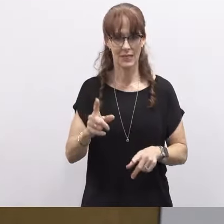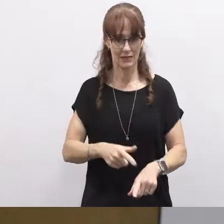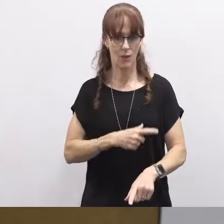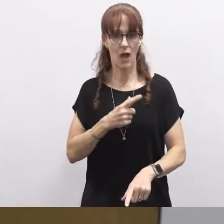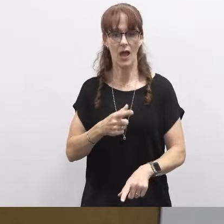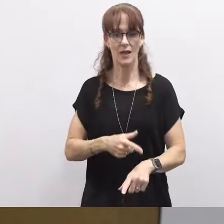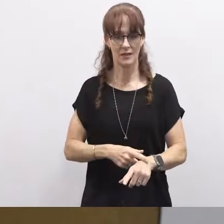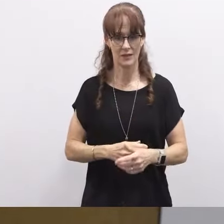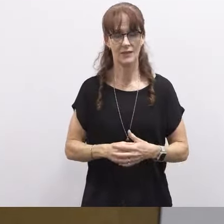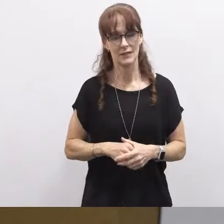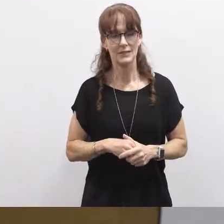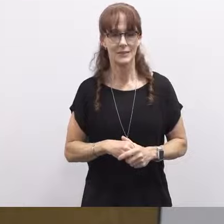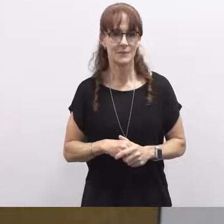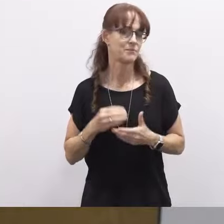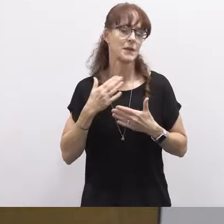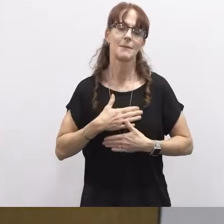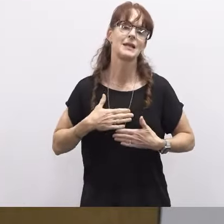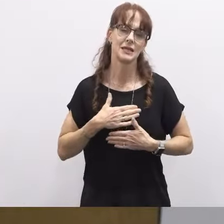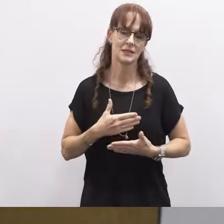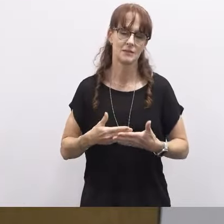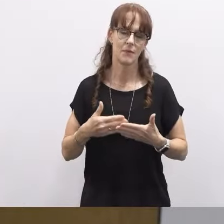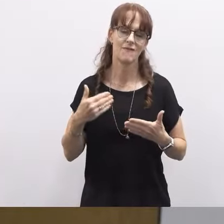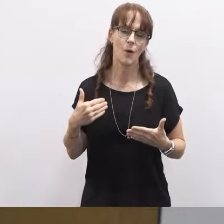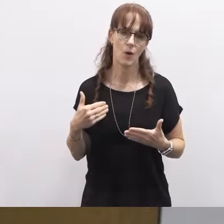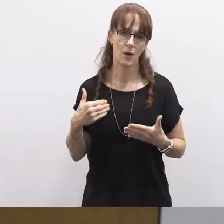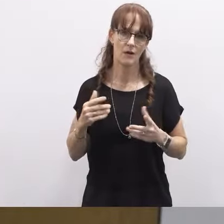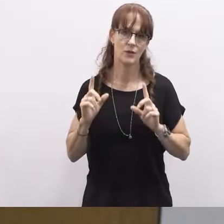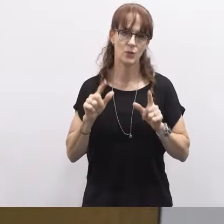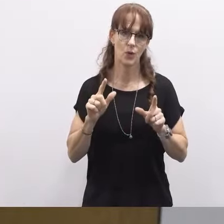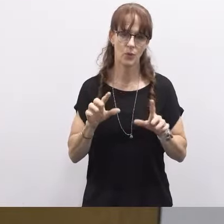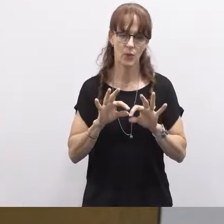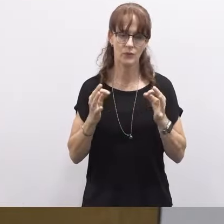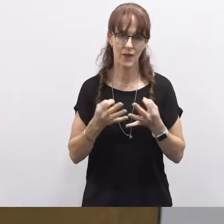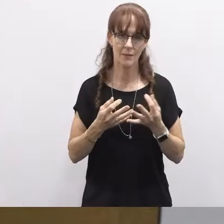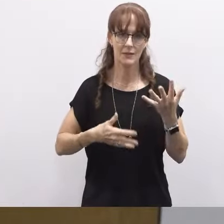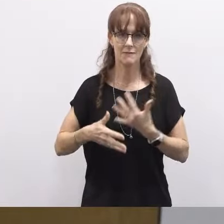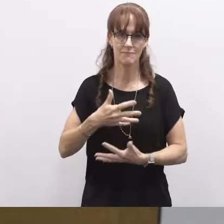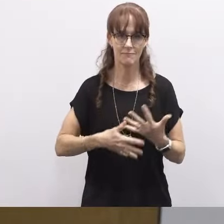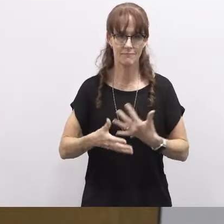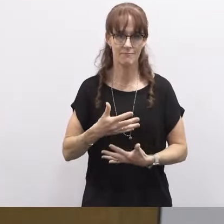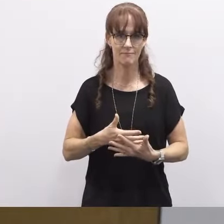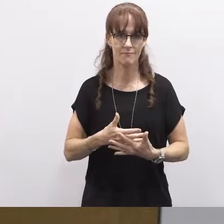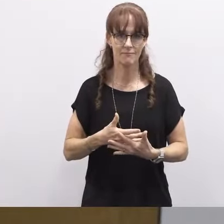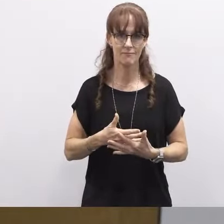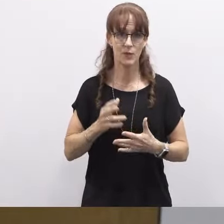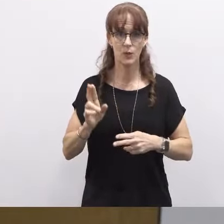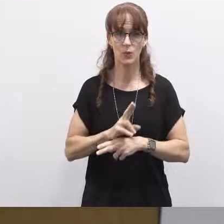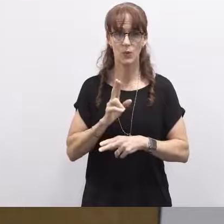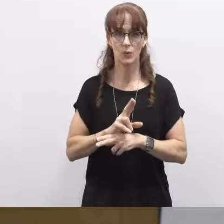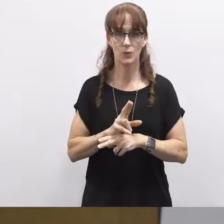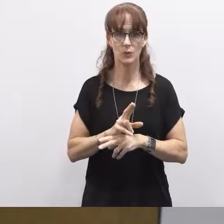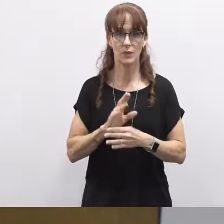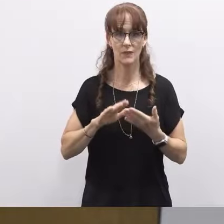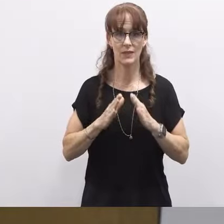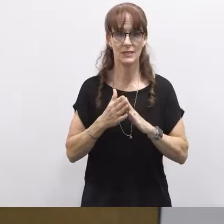And so please, before you go to those family gatherings, utilize one of the city resources